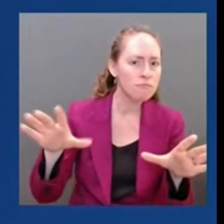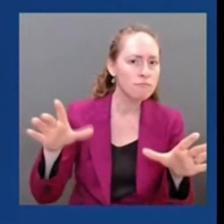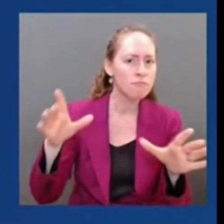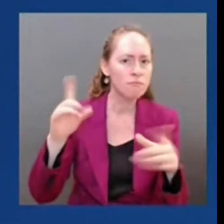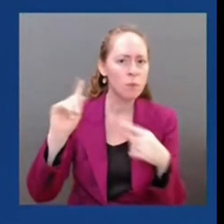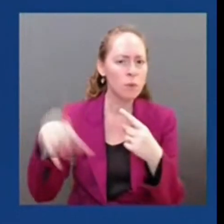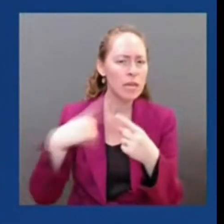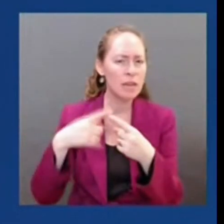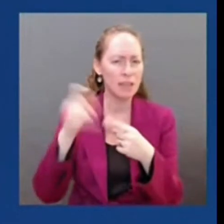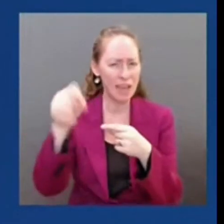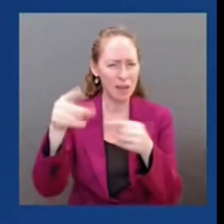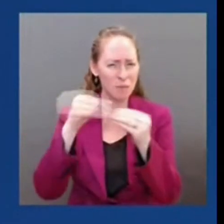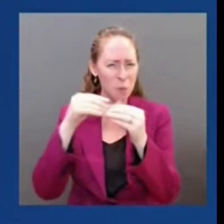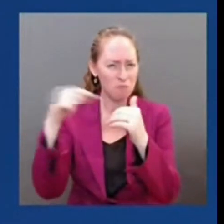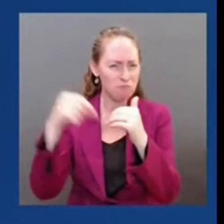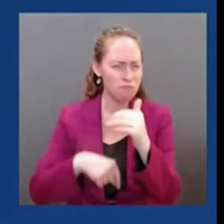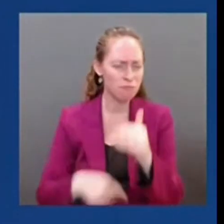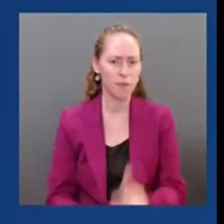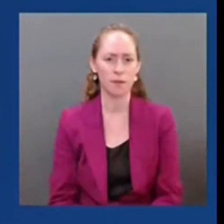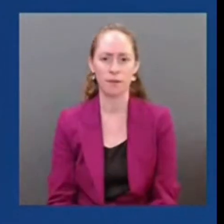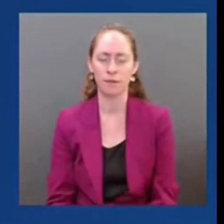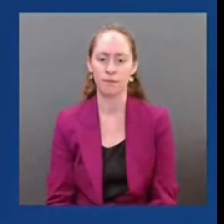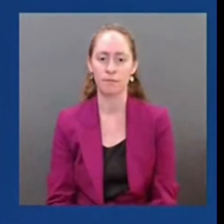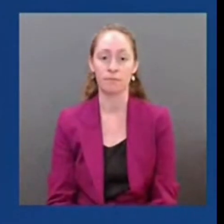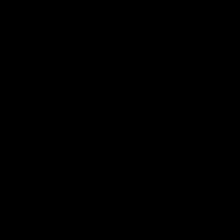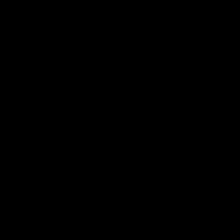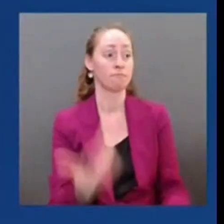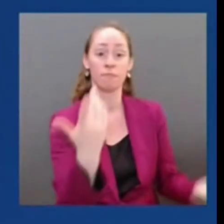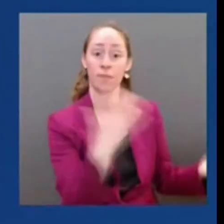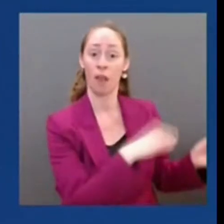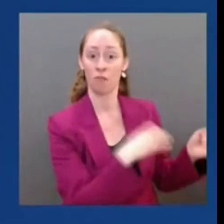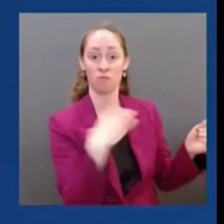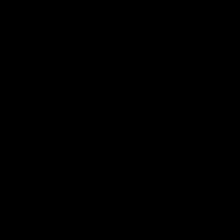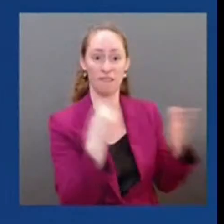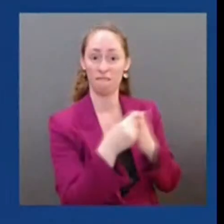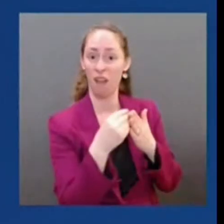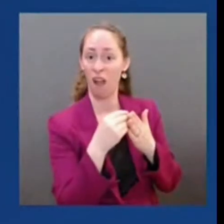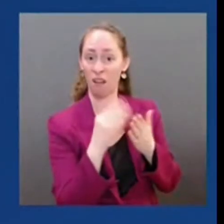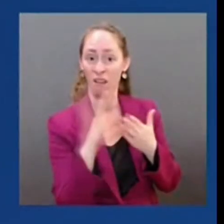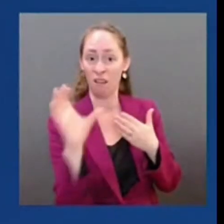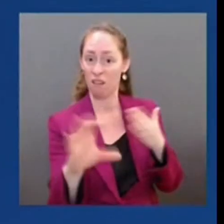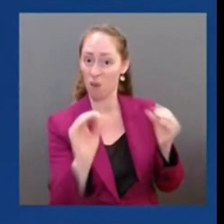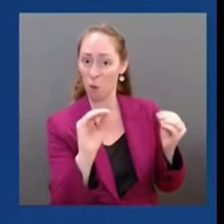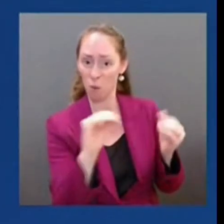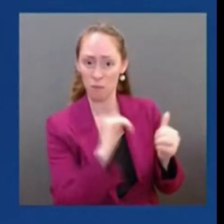WHAT ARE THE STEPS? WHEN WOULD YOU HAVE TO ENTER TALKS WITH THE COMPANIES. IF YOU DON'T GET MONEY FROM